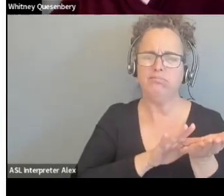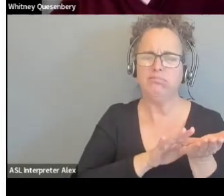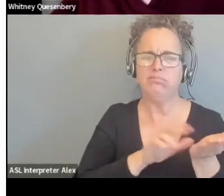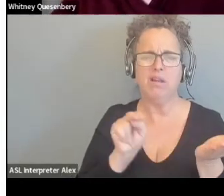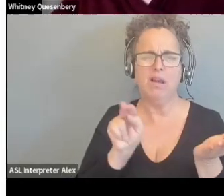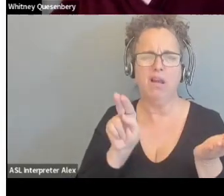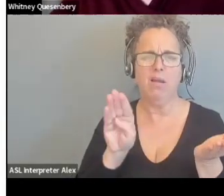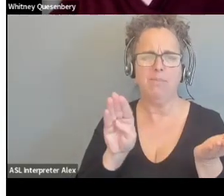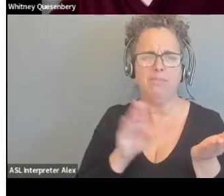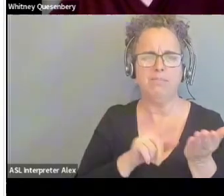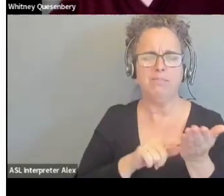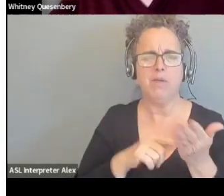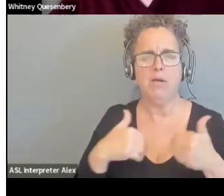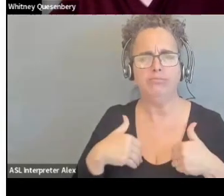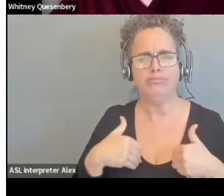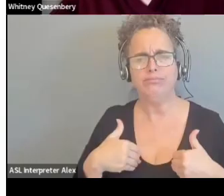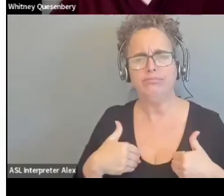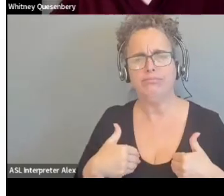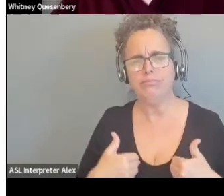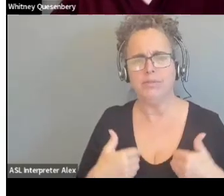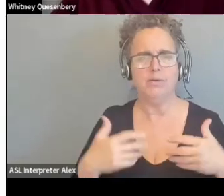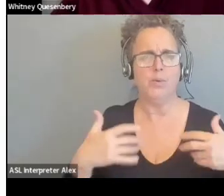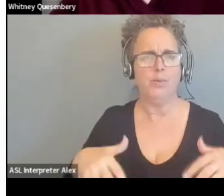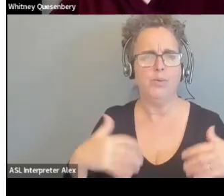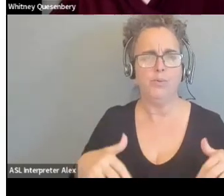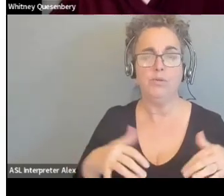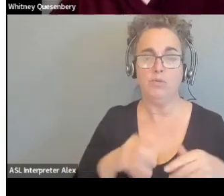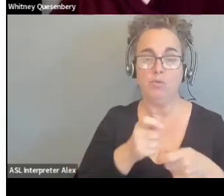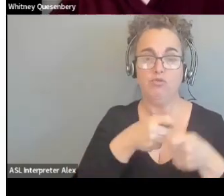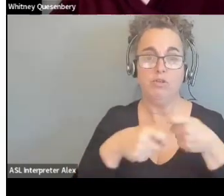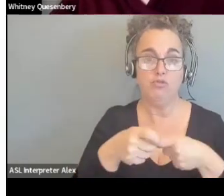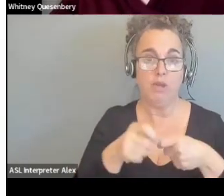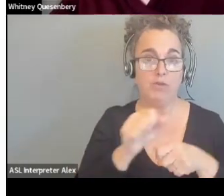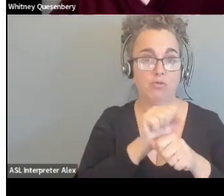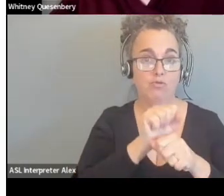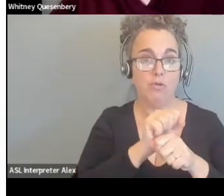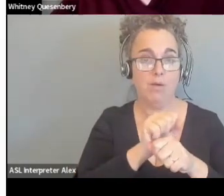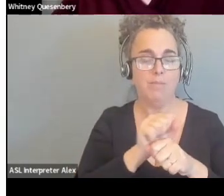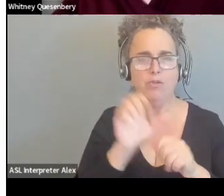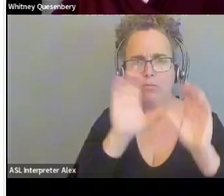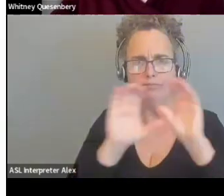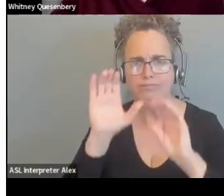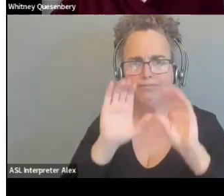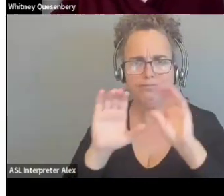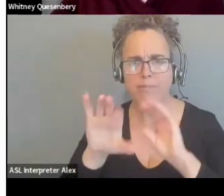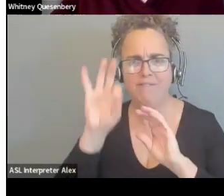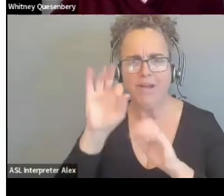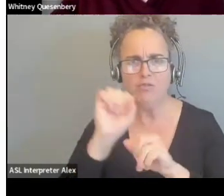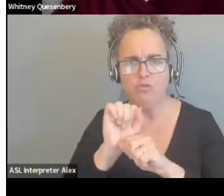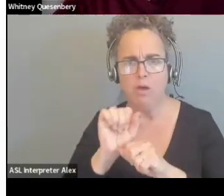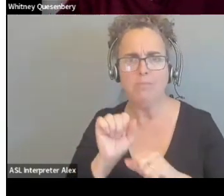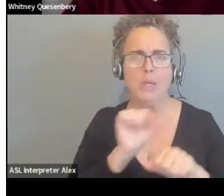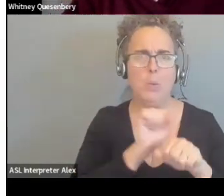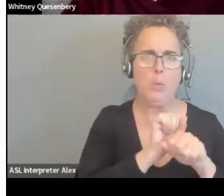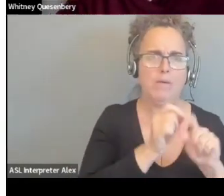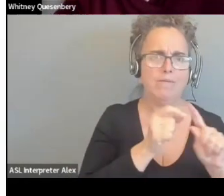Finally, she had to make a change in her work and she managed to find a job where she could work from home and on her own schedule so she could have breaks